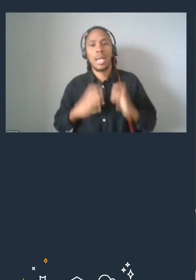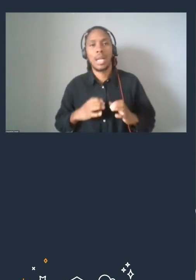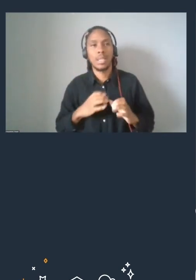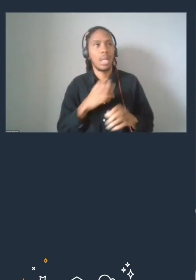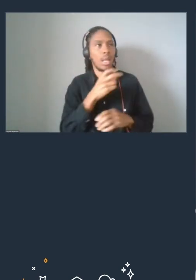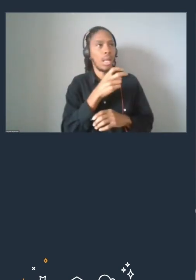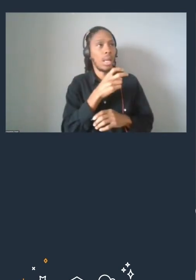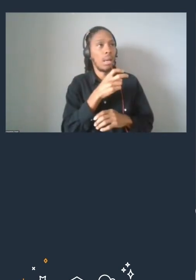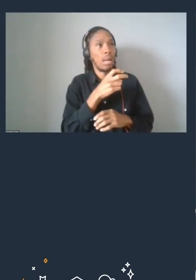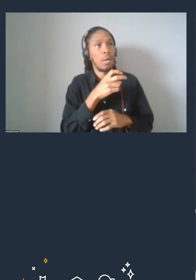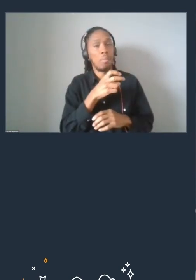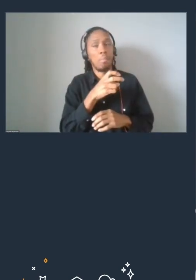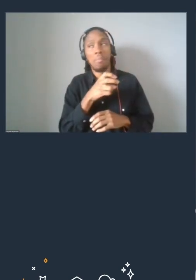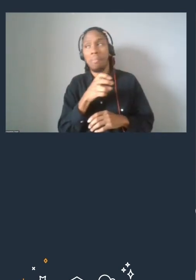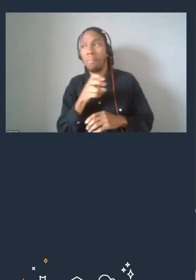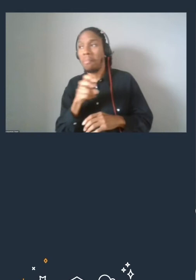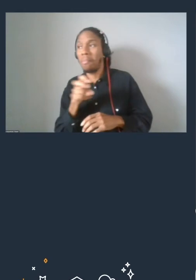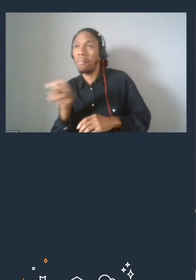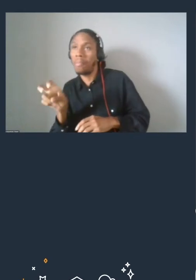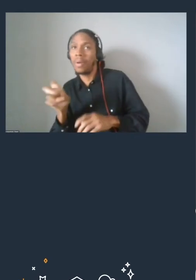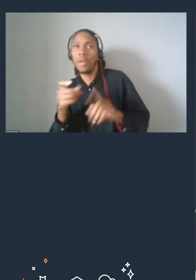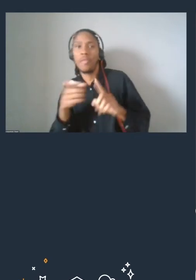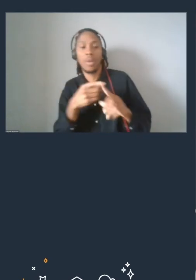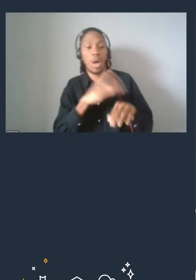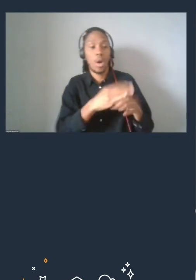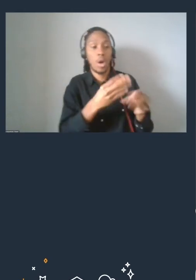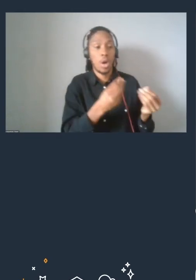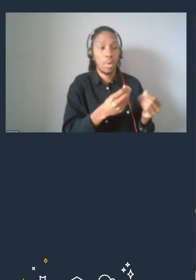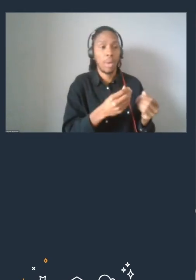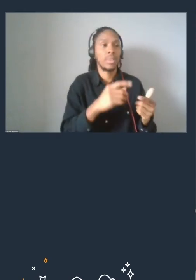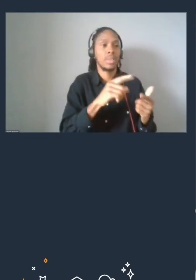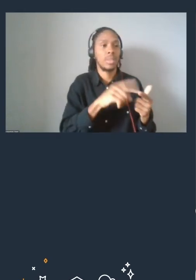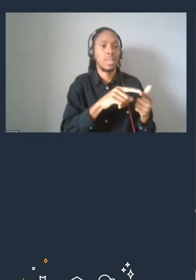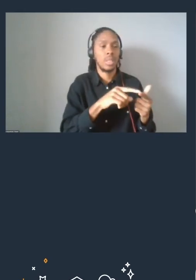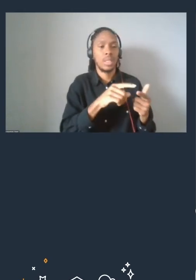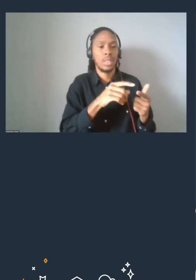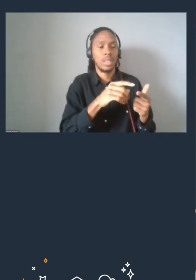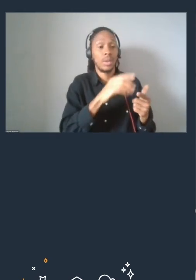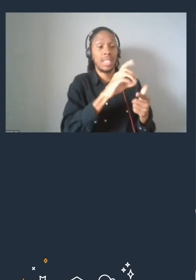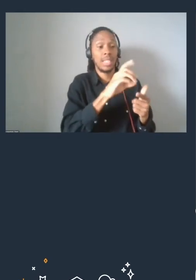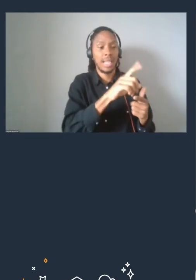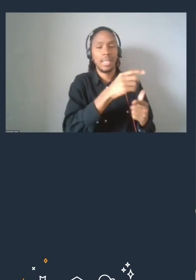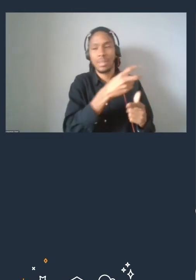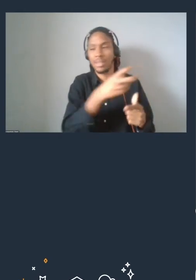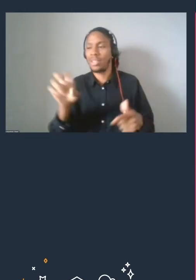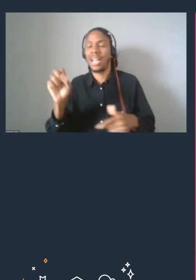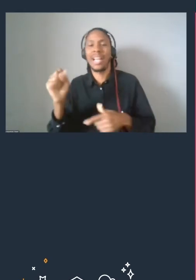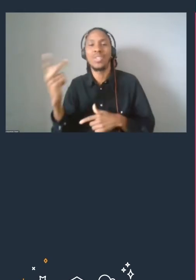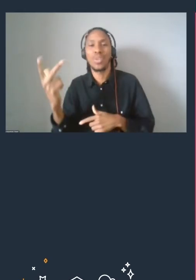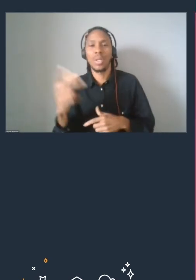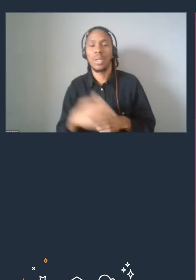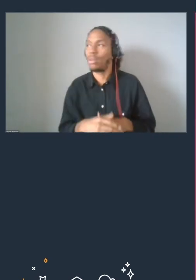their data lake from on-premise or HDFS to S3. Wow, excellent, excellent.